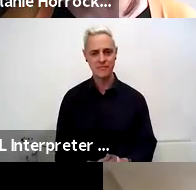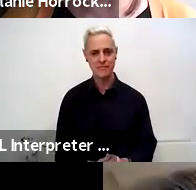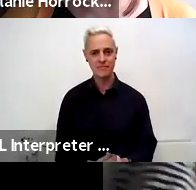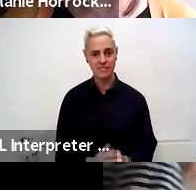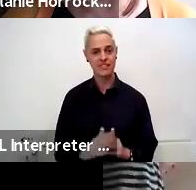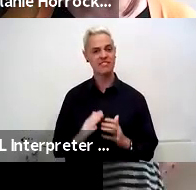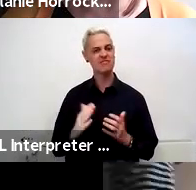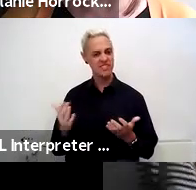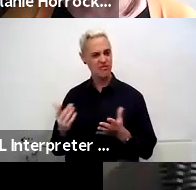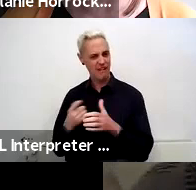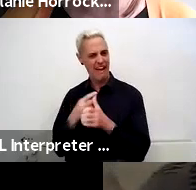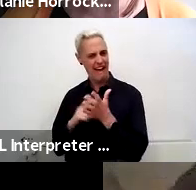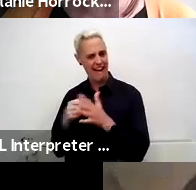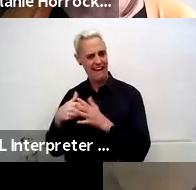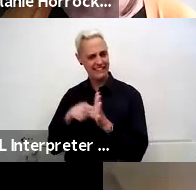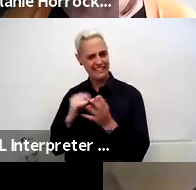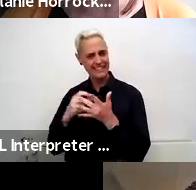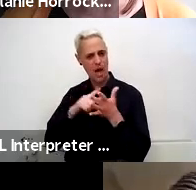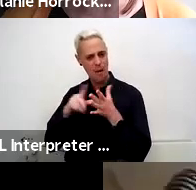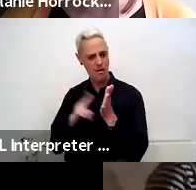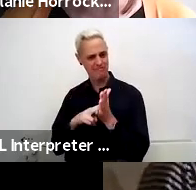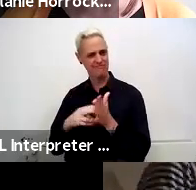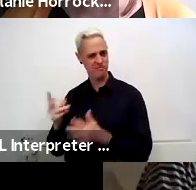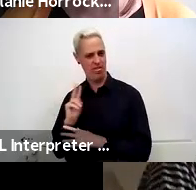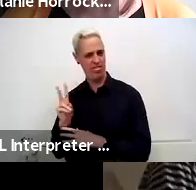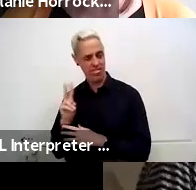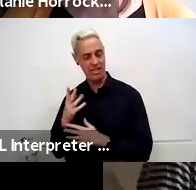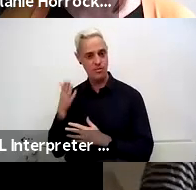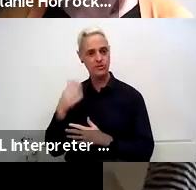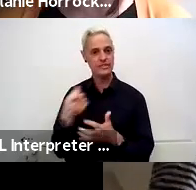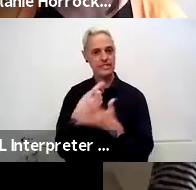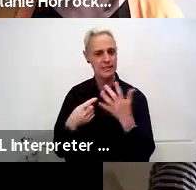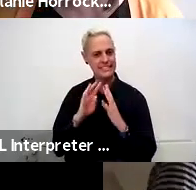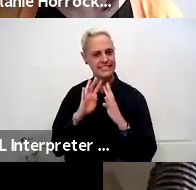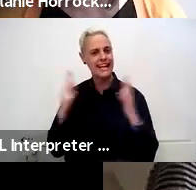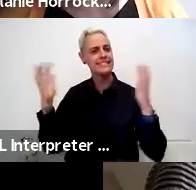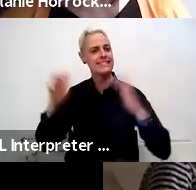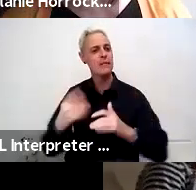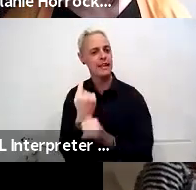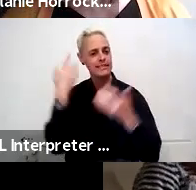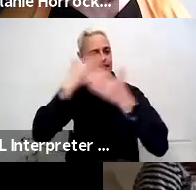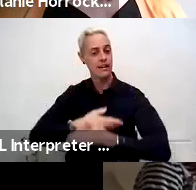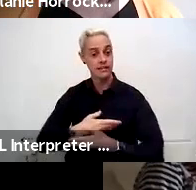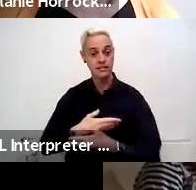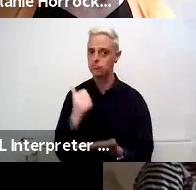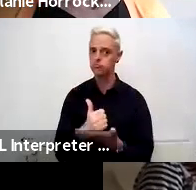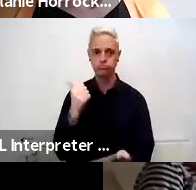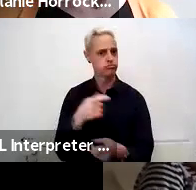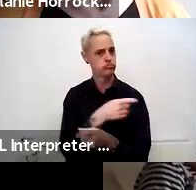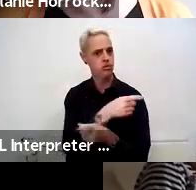Andy Simon and myself were at the GM citizens. So assembly last night and we had some incredible testimonies.